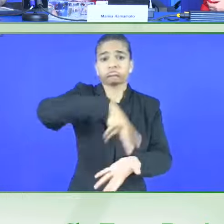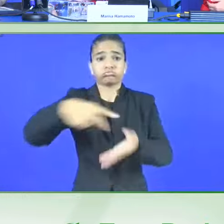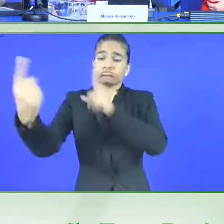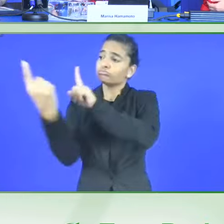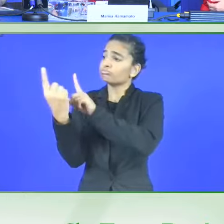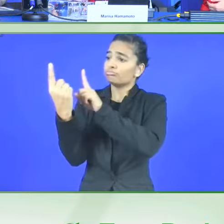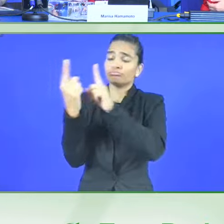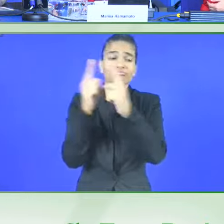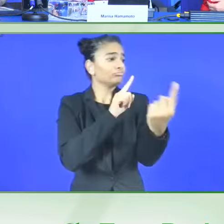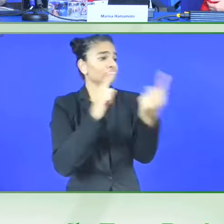Yes!